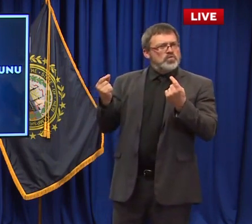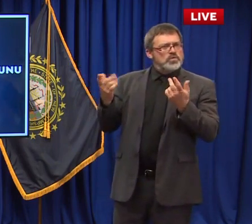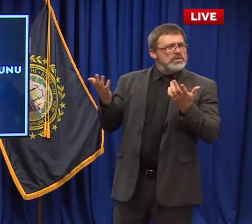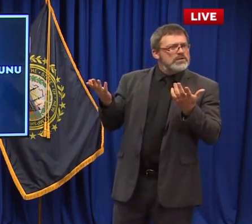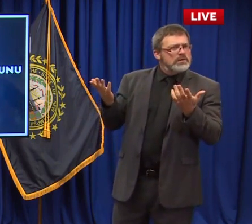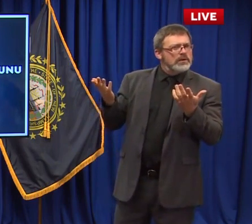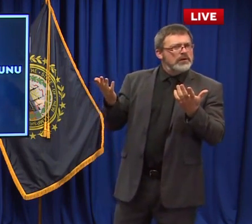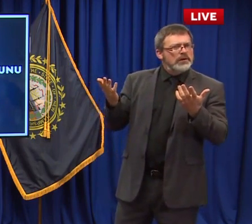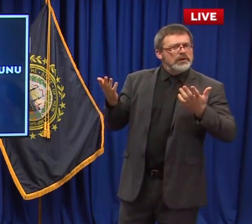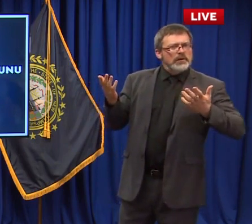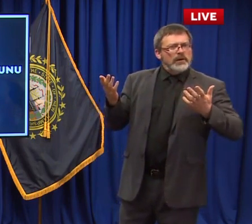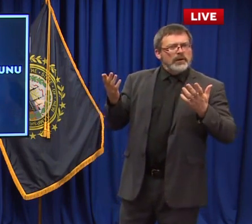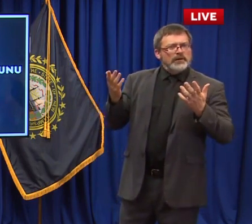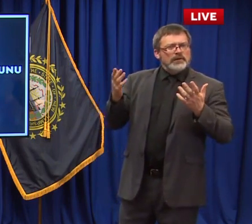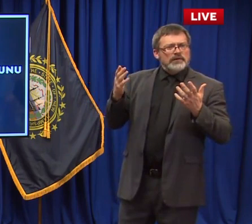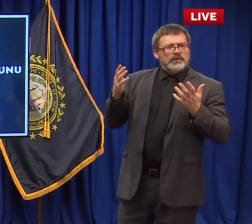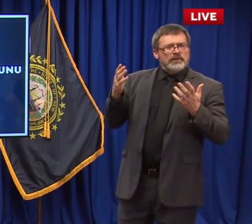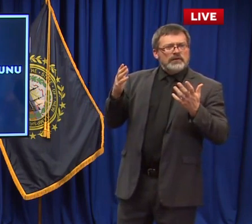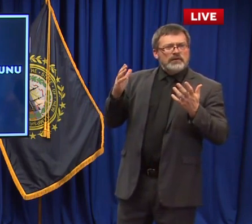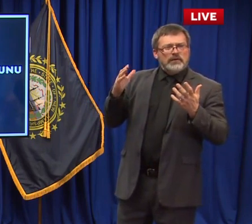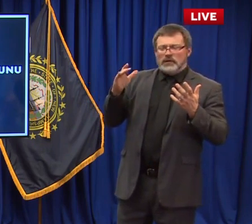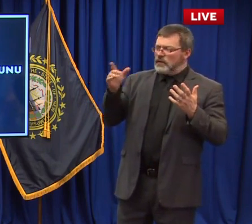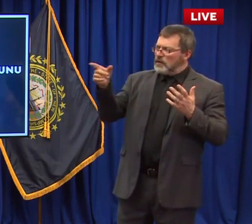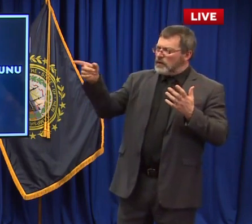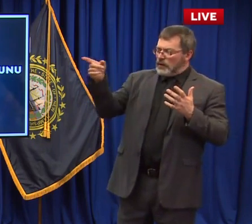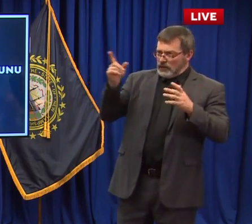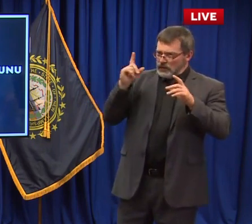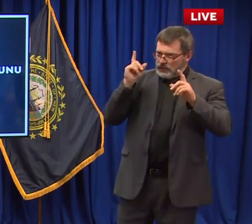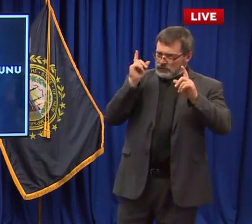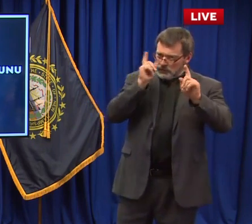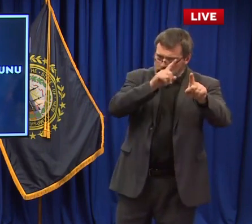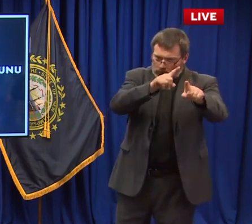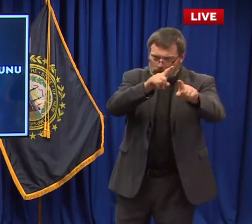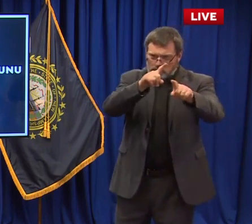YOU THINK IT SENDS FOR YOURSELF TO ATTEND THIS TYPE OF EVENT?